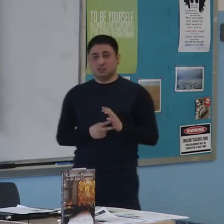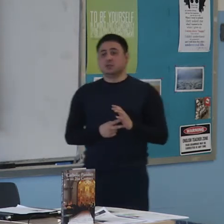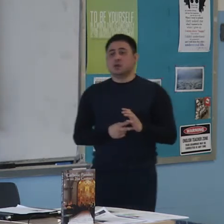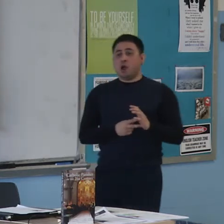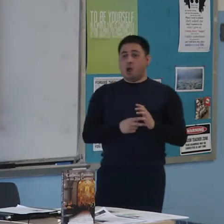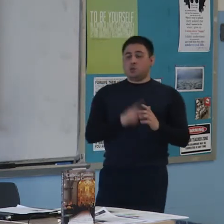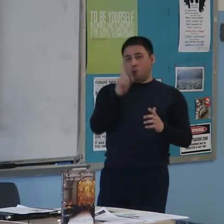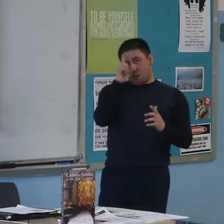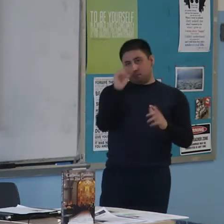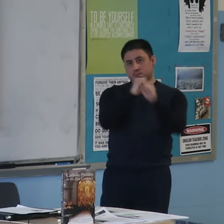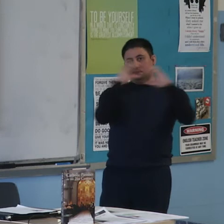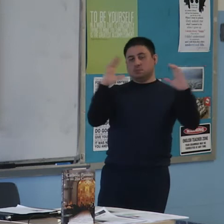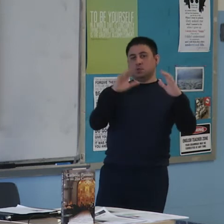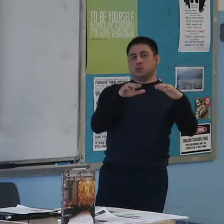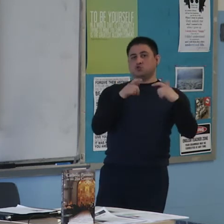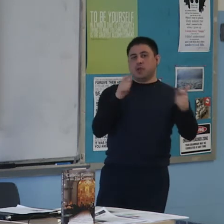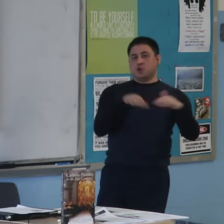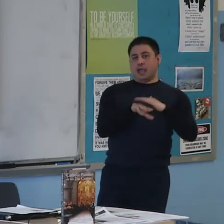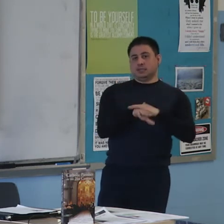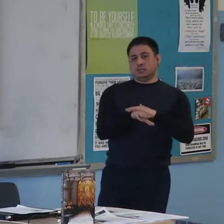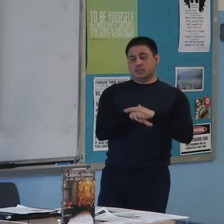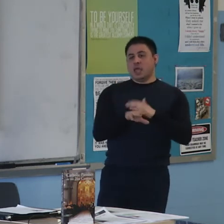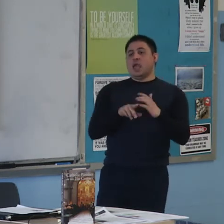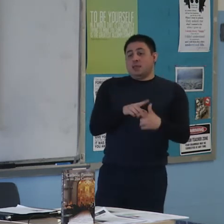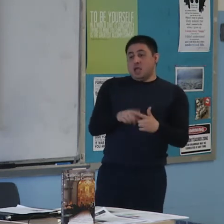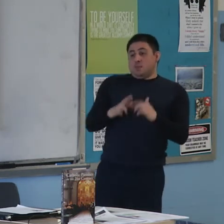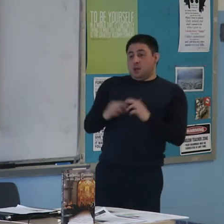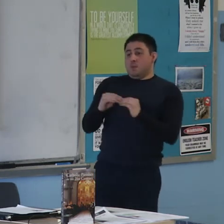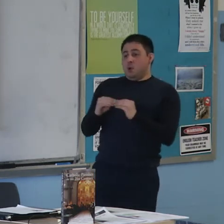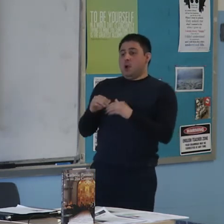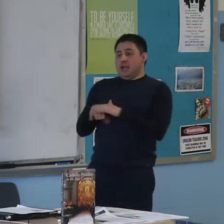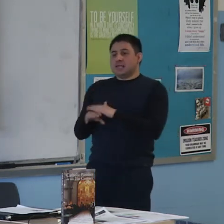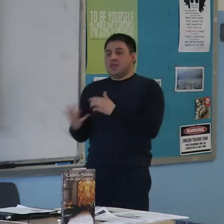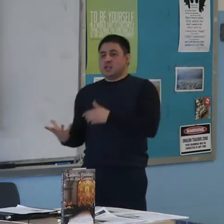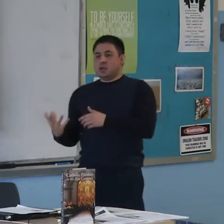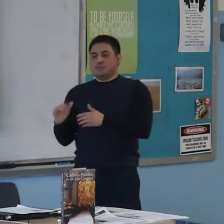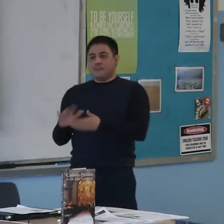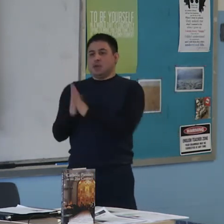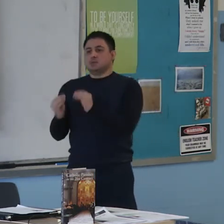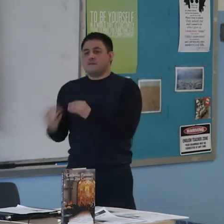and as you have bigger access, there's, kind of, more inclusion of people, at least